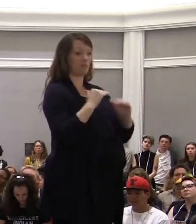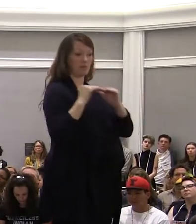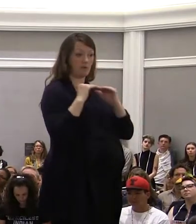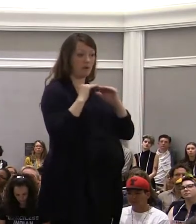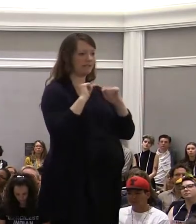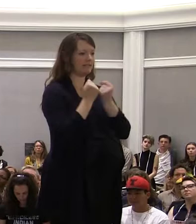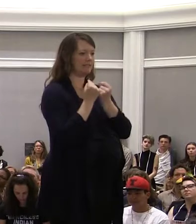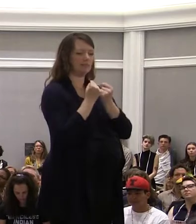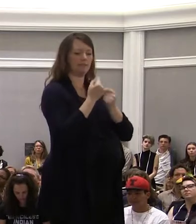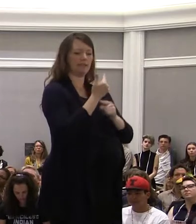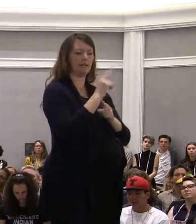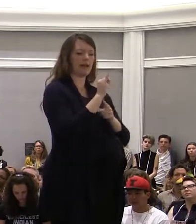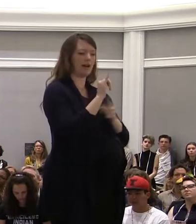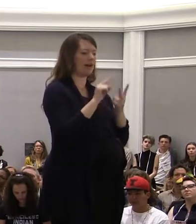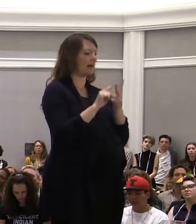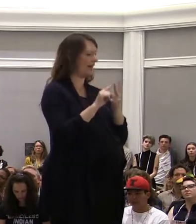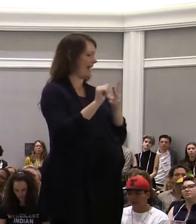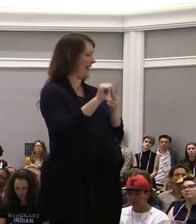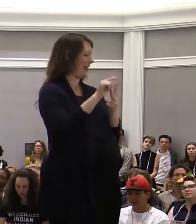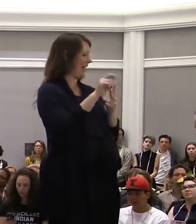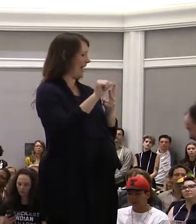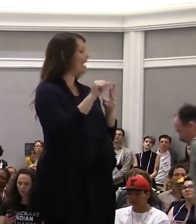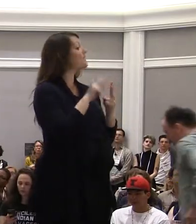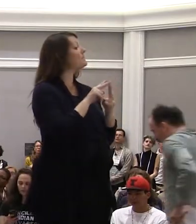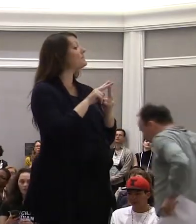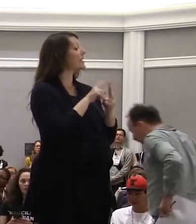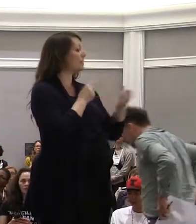Gus Schulenburg and Elena Chang who support our At the Intersections arc.